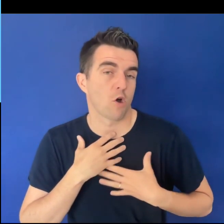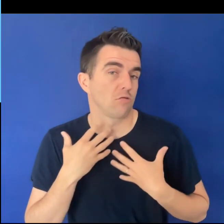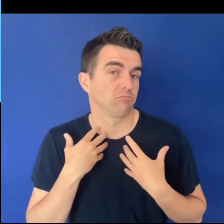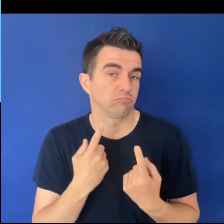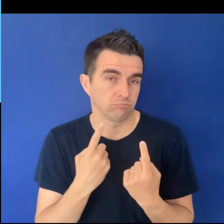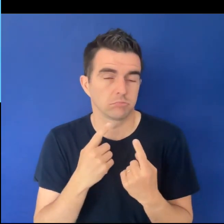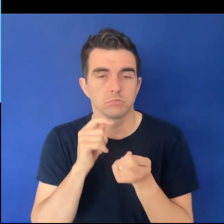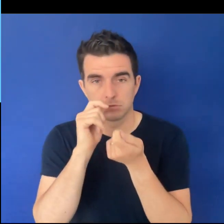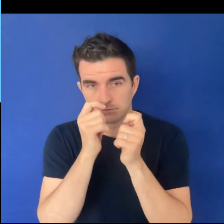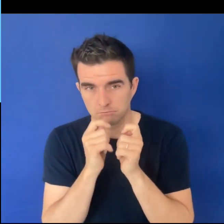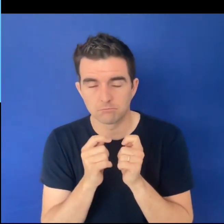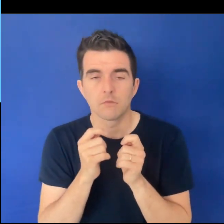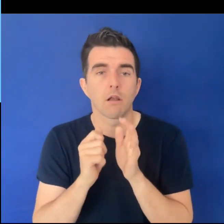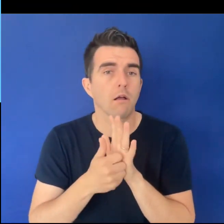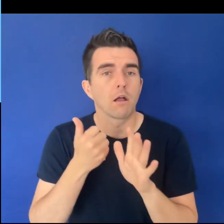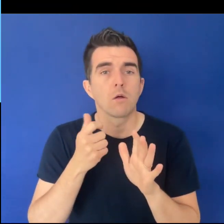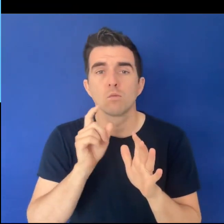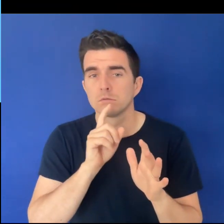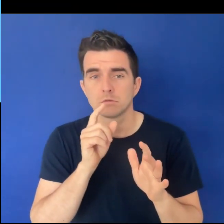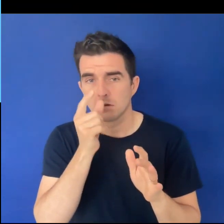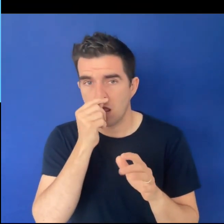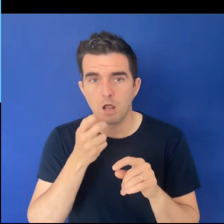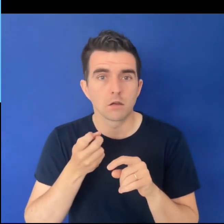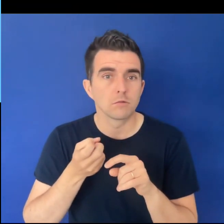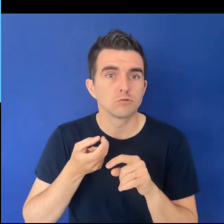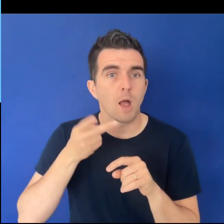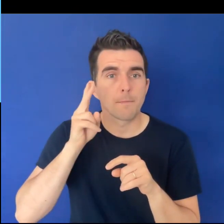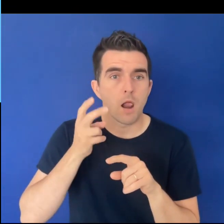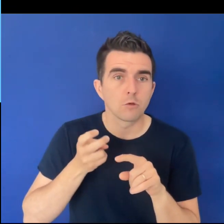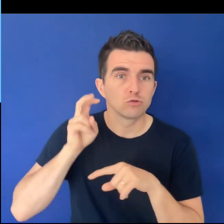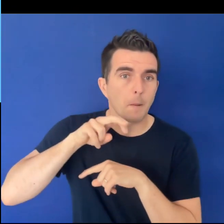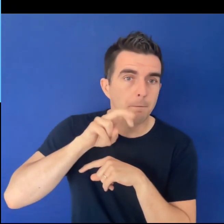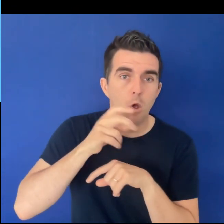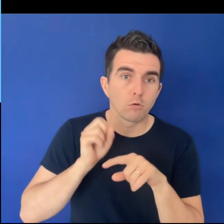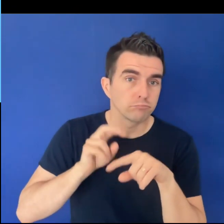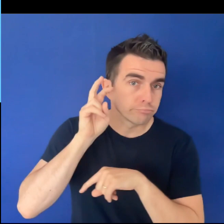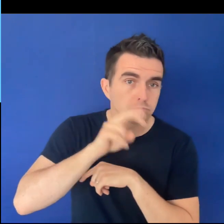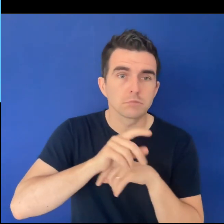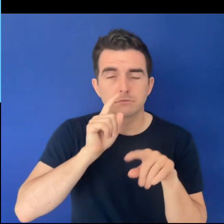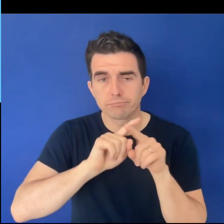There is also the ability to toggle on double jump for more control and distance in platforming sections.